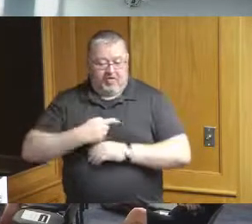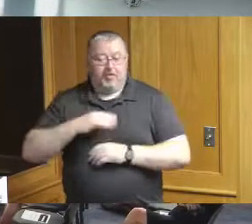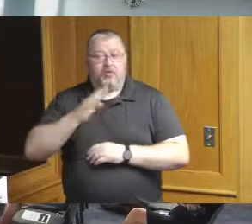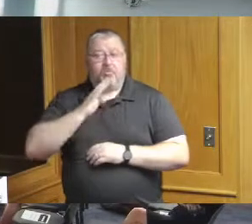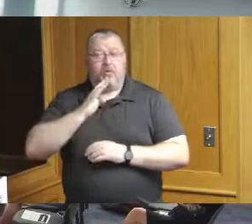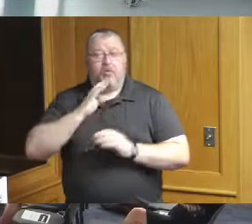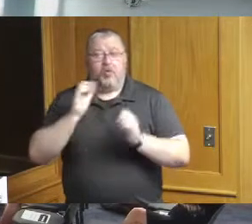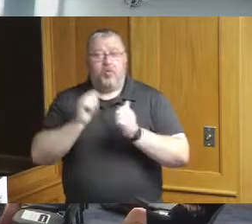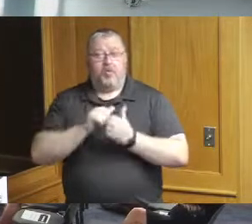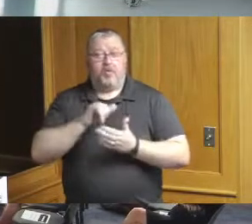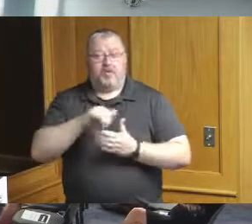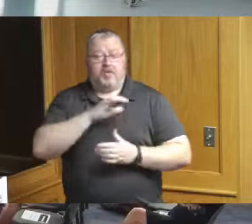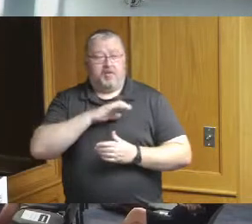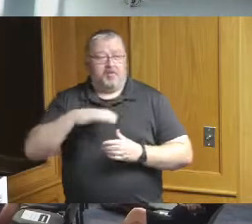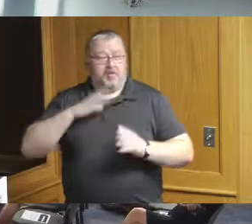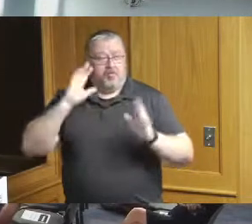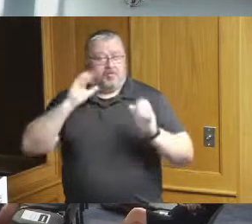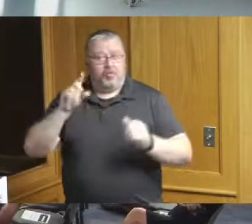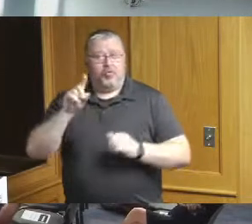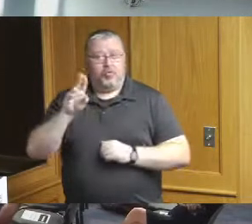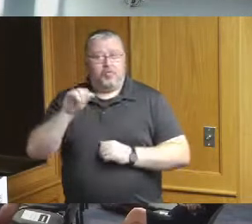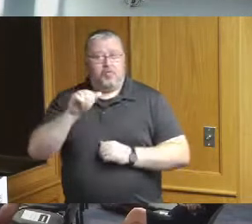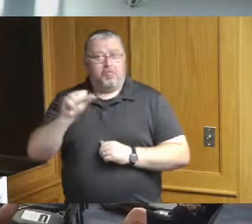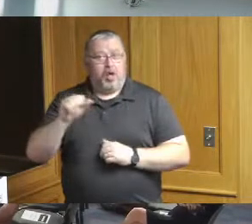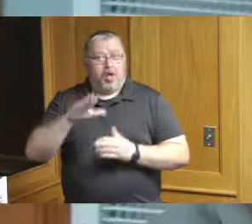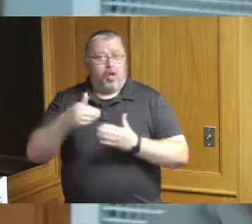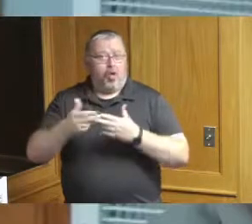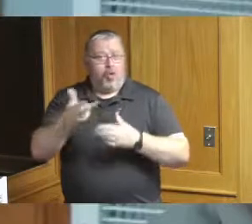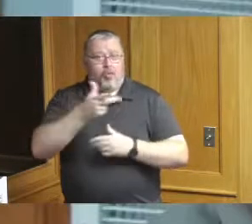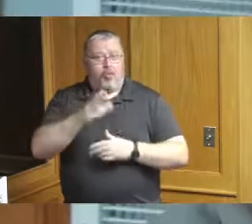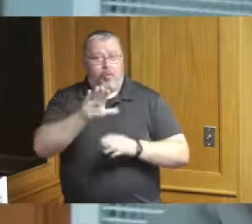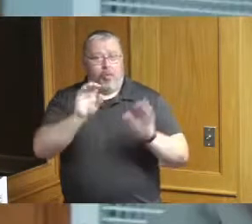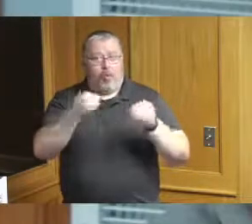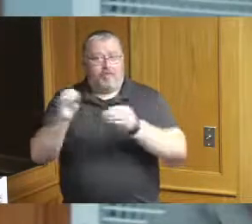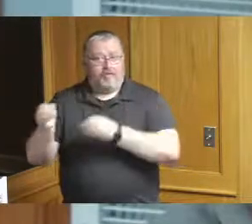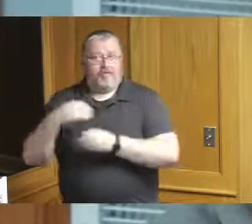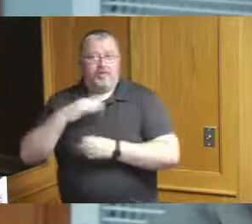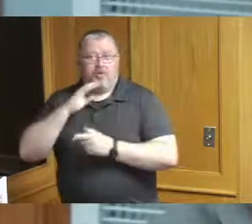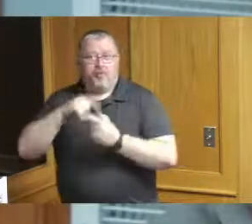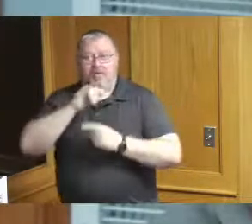commission uh President summer dumas and actually all three of your offices about this concept of